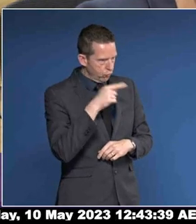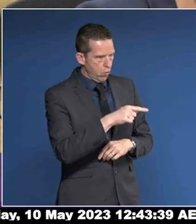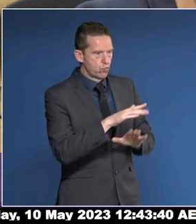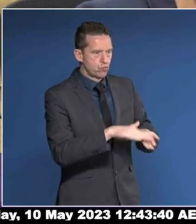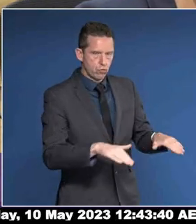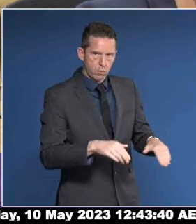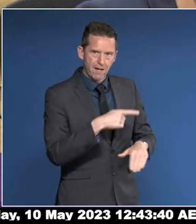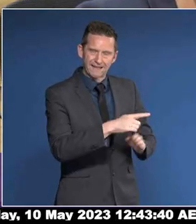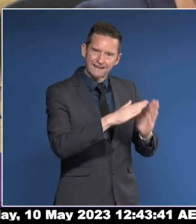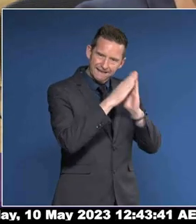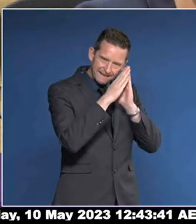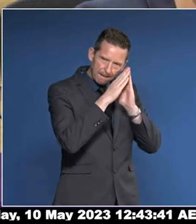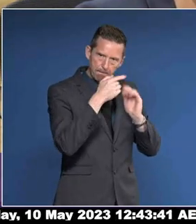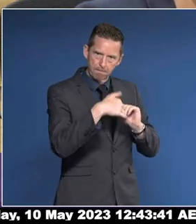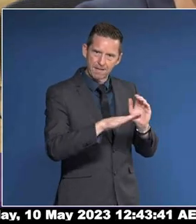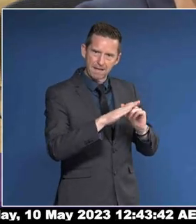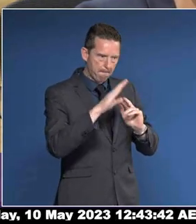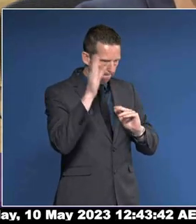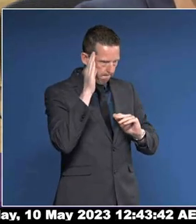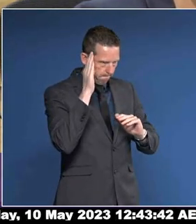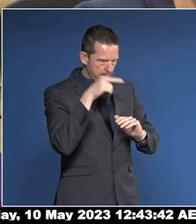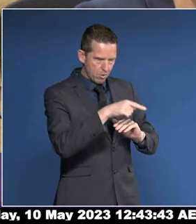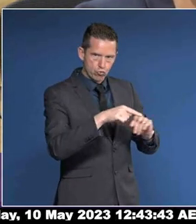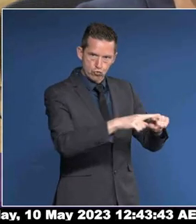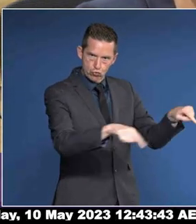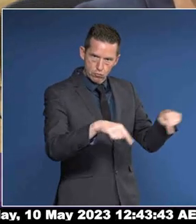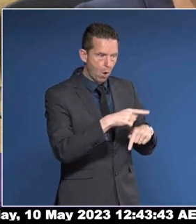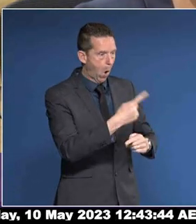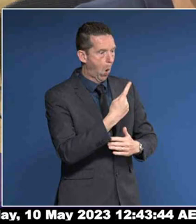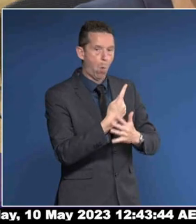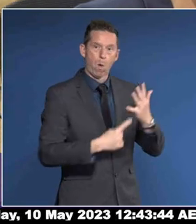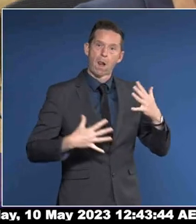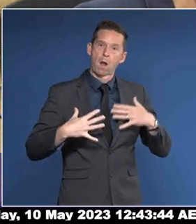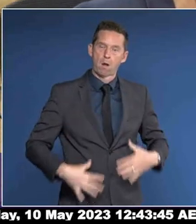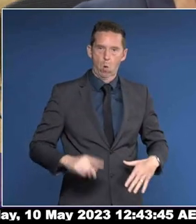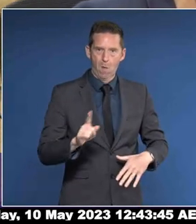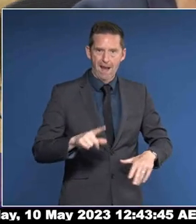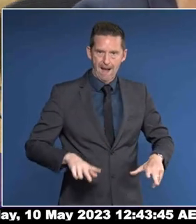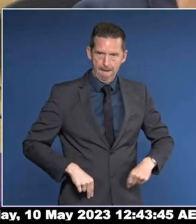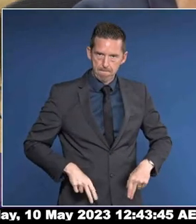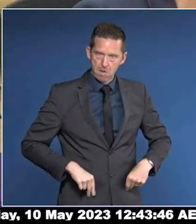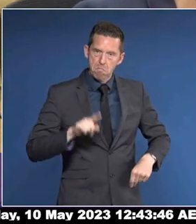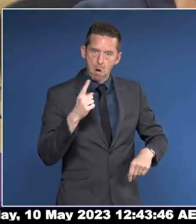the bedroom only dressed in nappies, but appears clean with fresh nappies and seemed